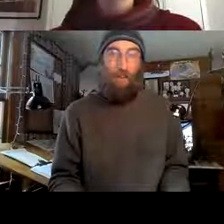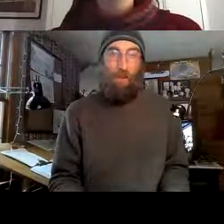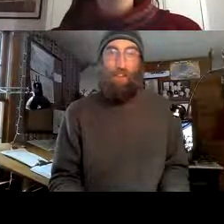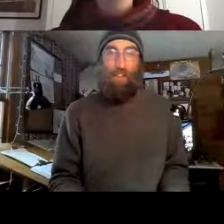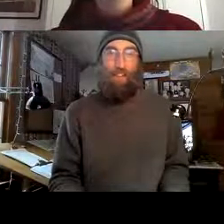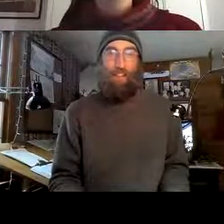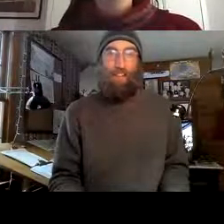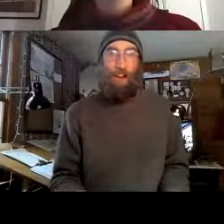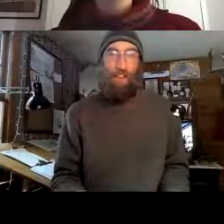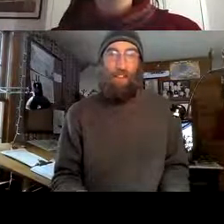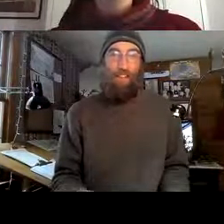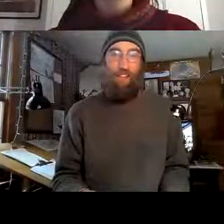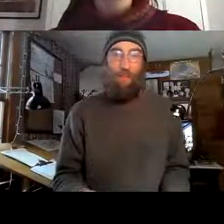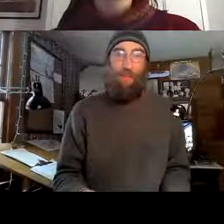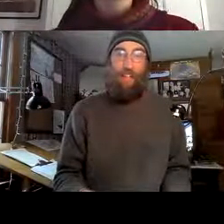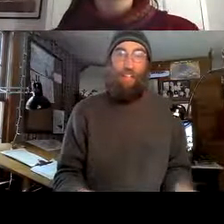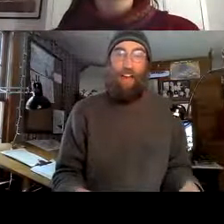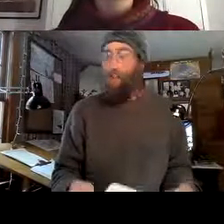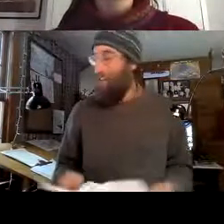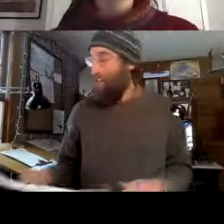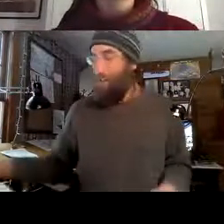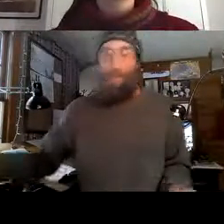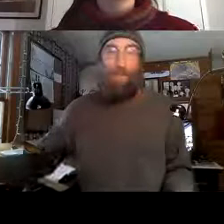I'm aware of. So how many letters are we missing? How many stories are